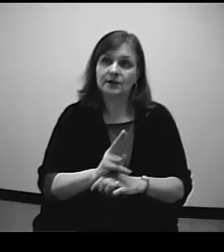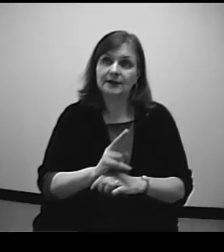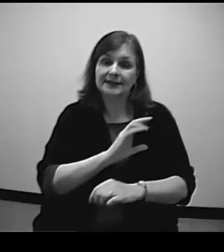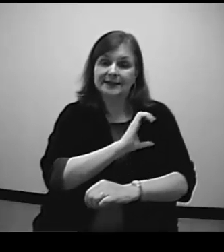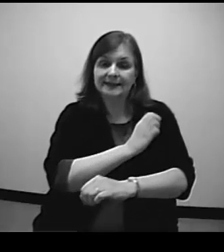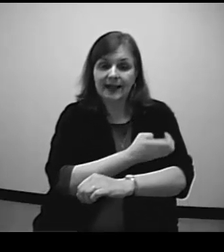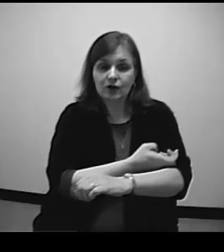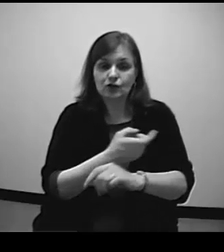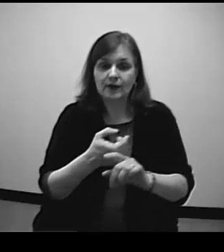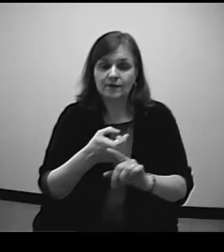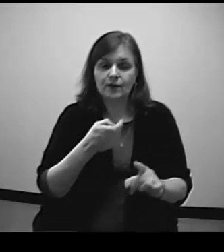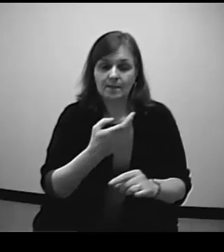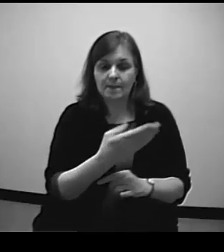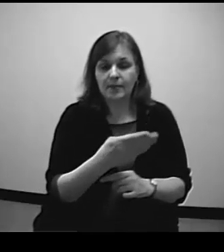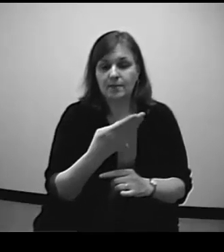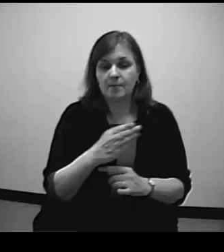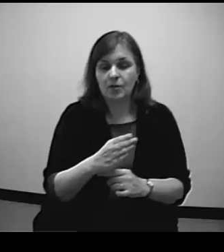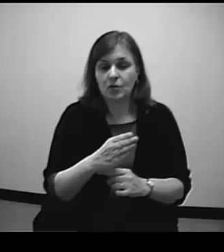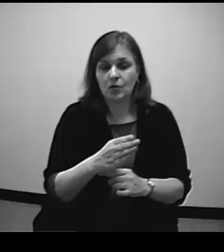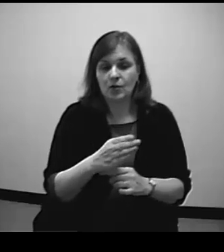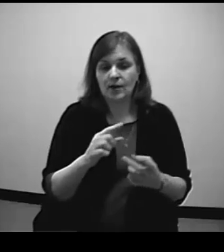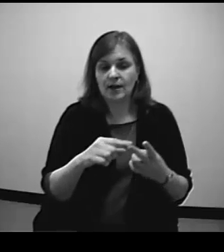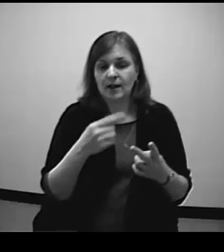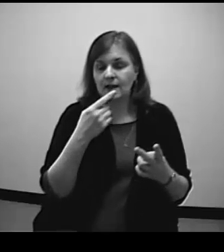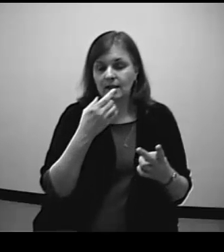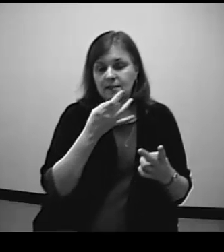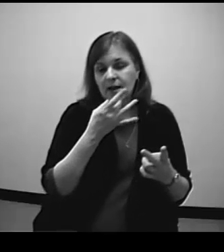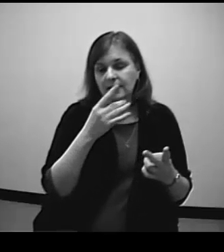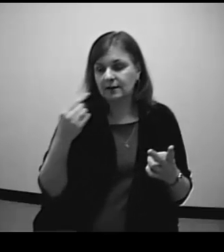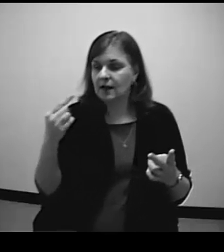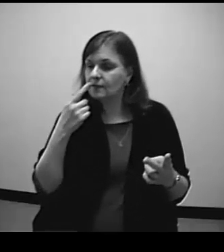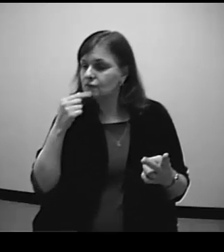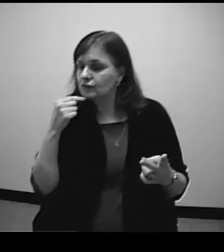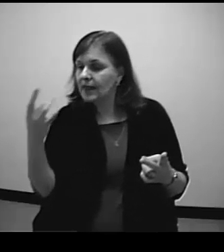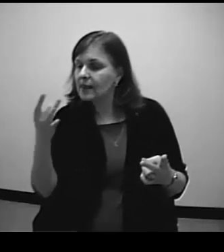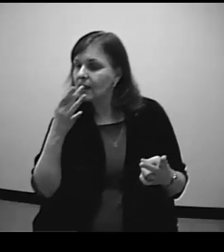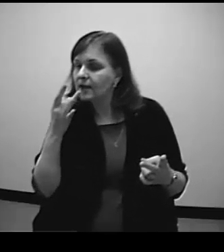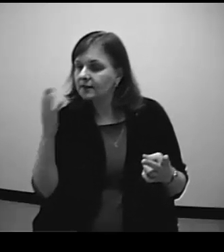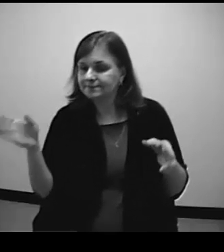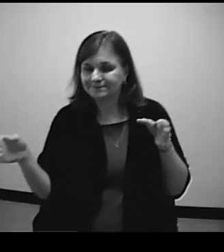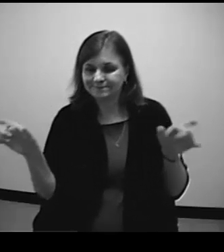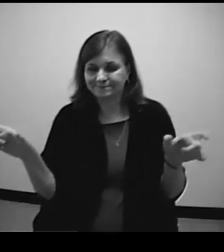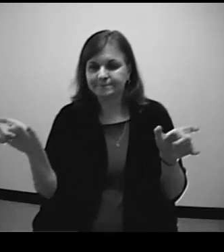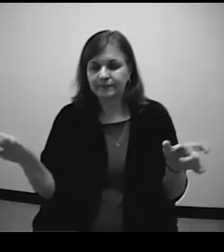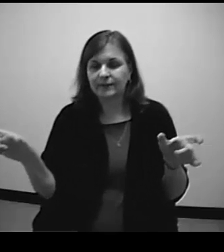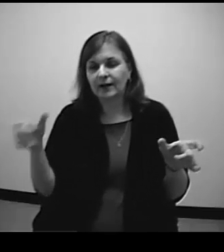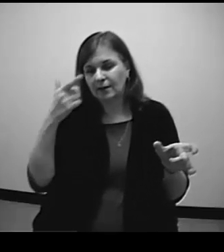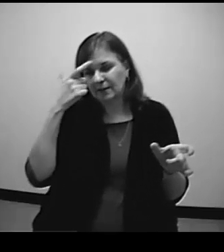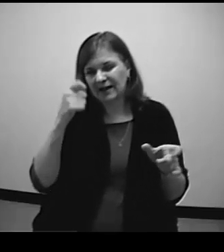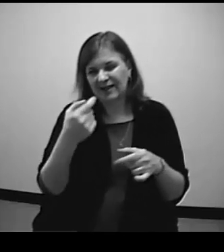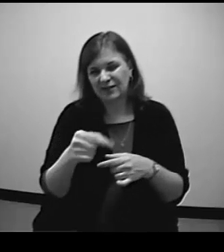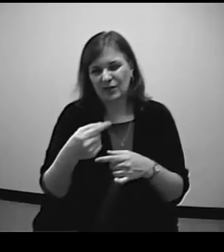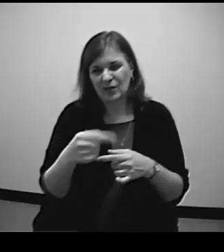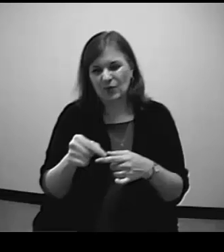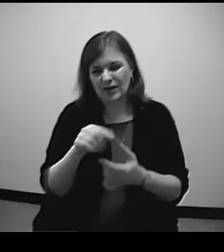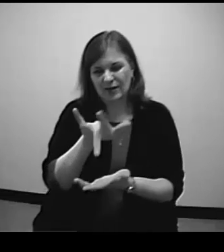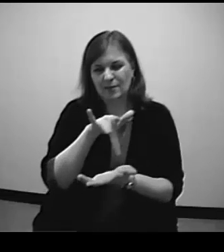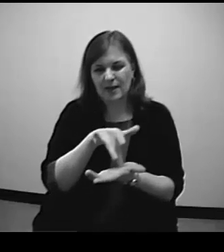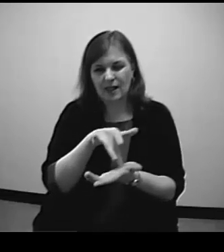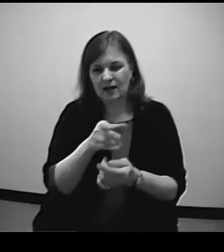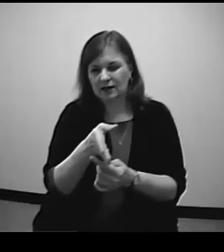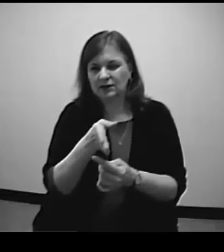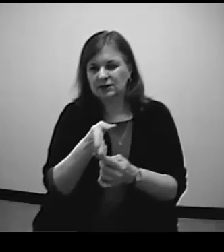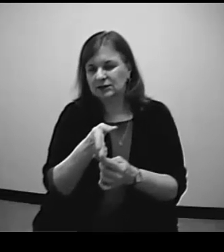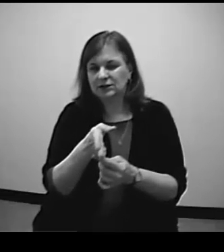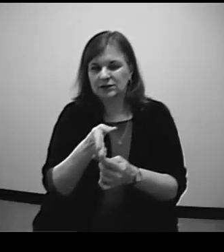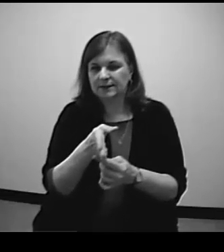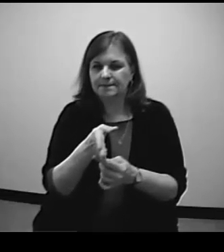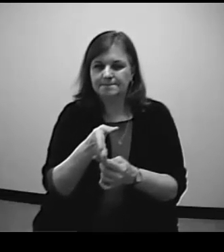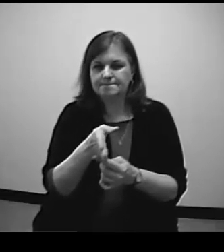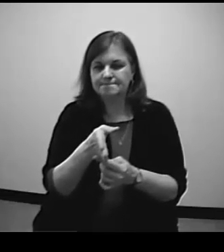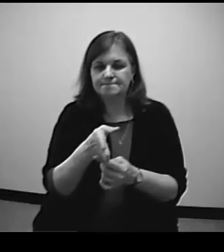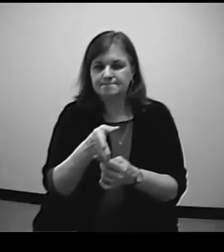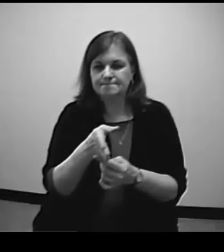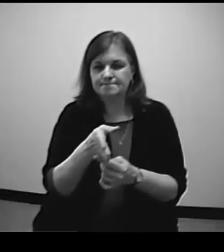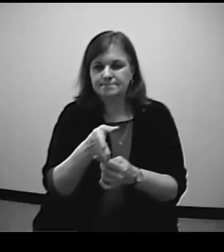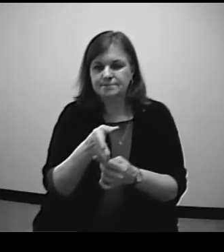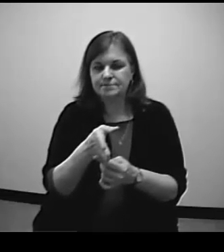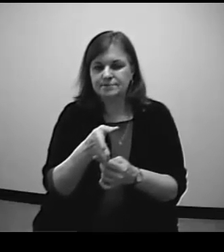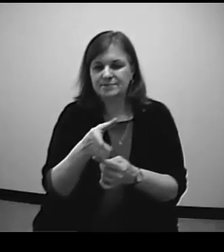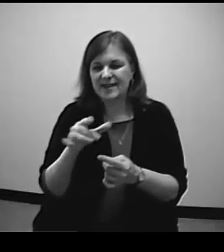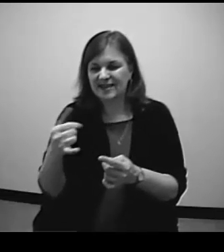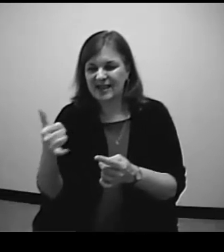or gaining energy from the blue and red spectrum's that's because that green in the middle